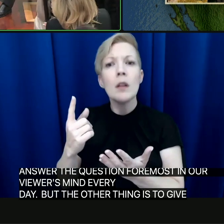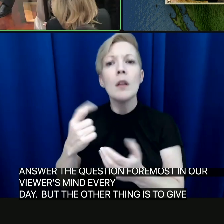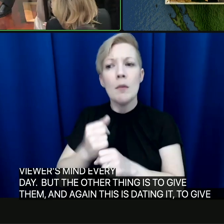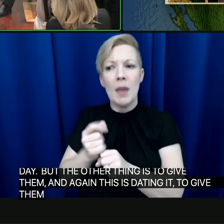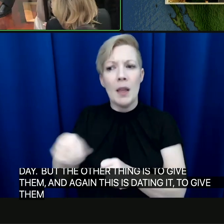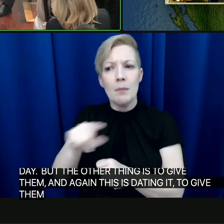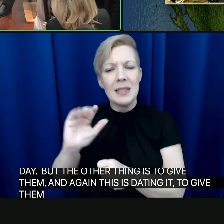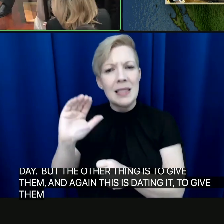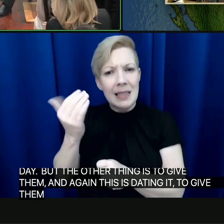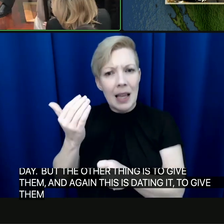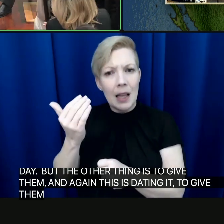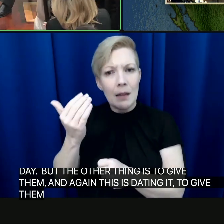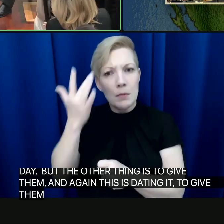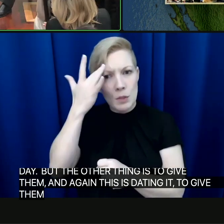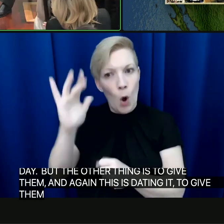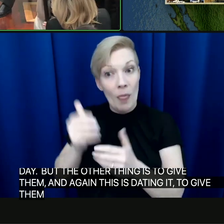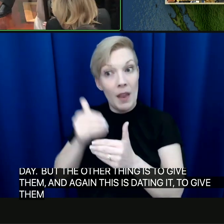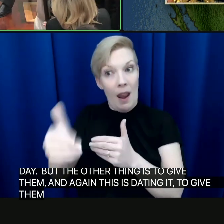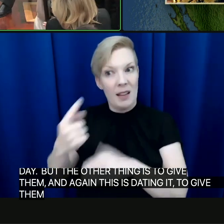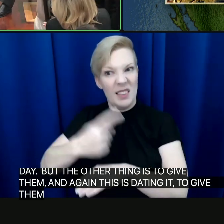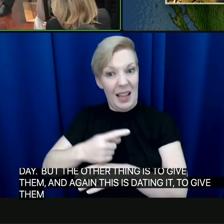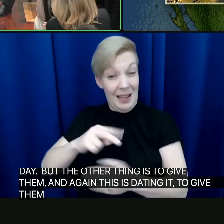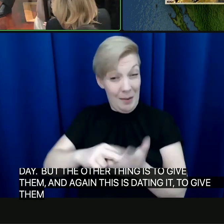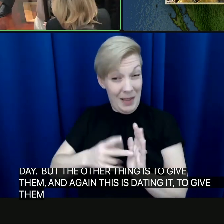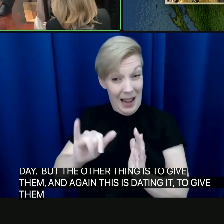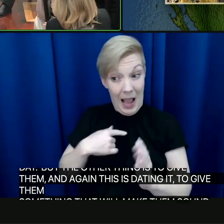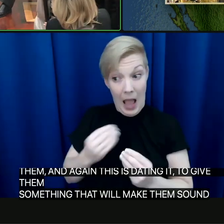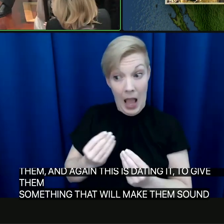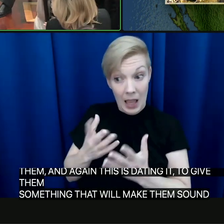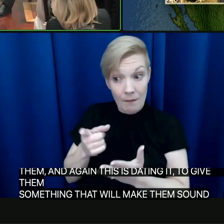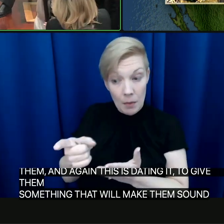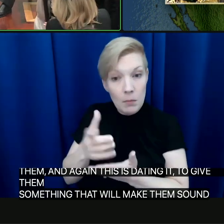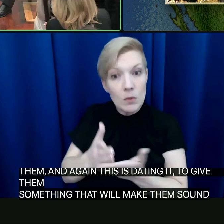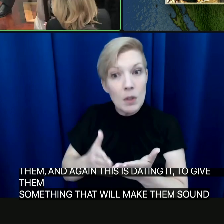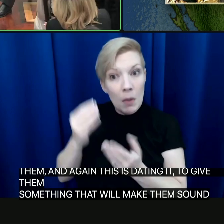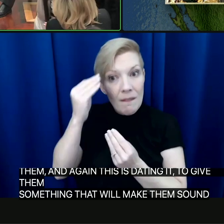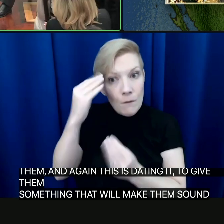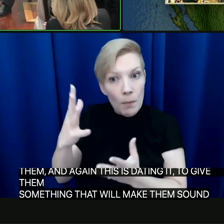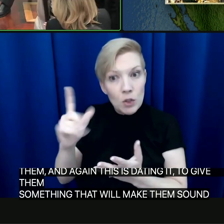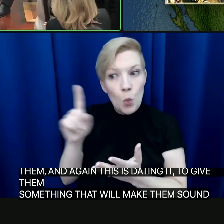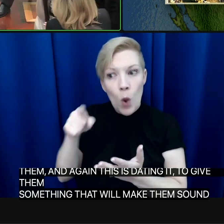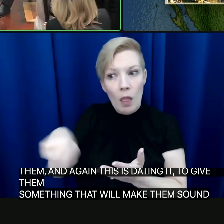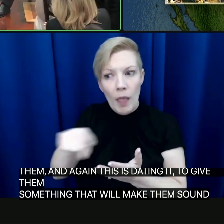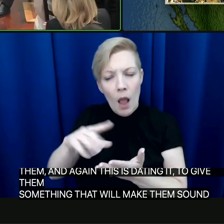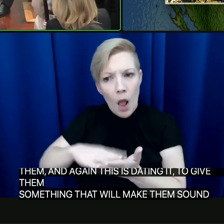The next day, a g a piece of gee whiz information that they can share at the WaterCooler.